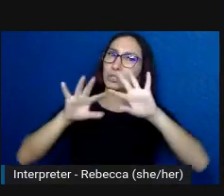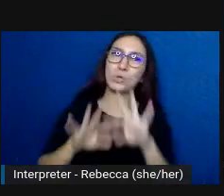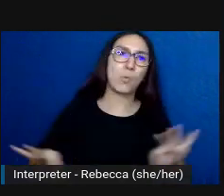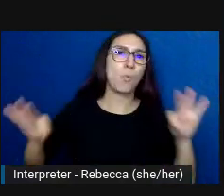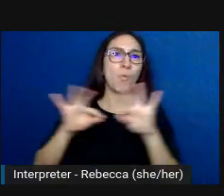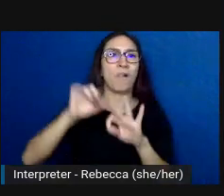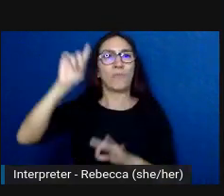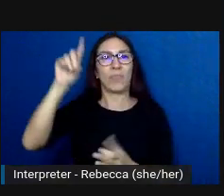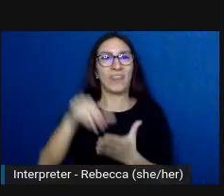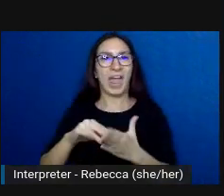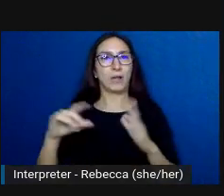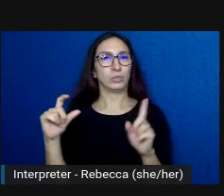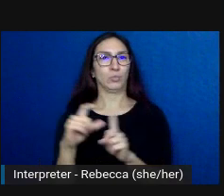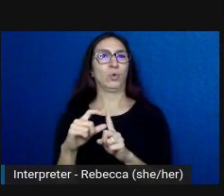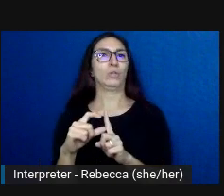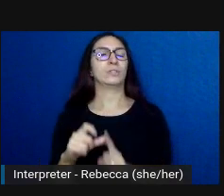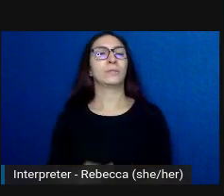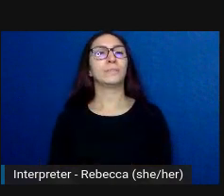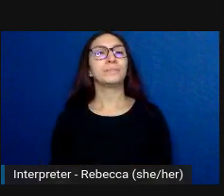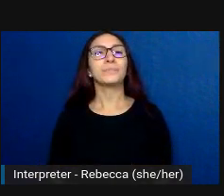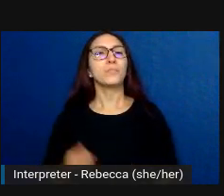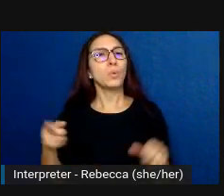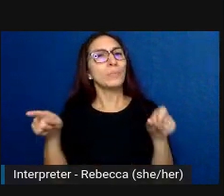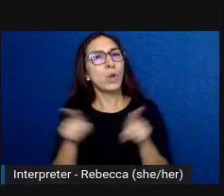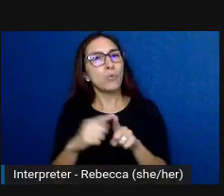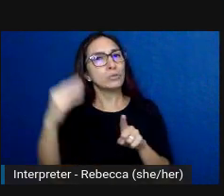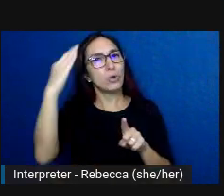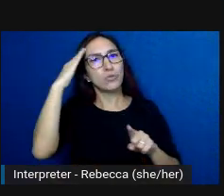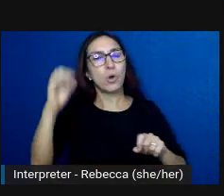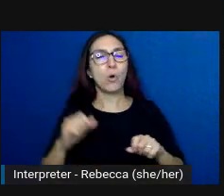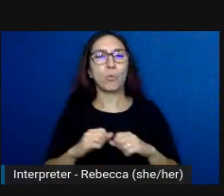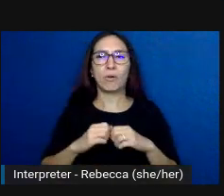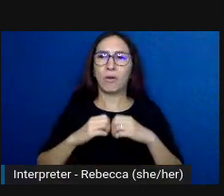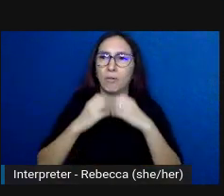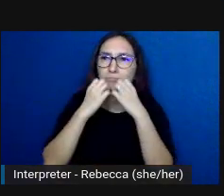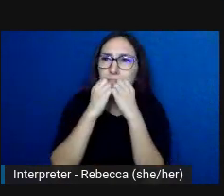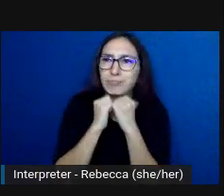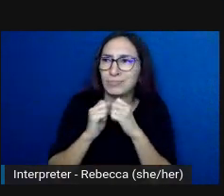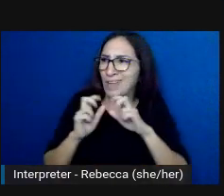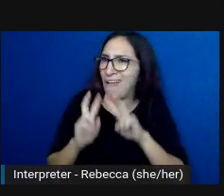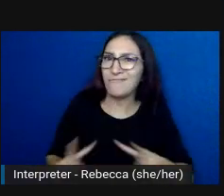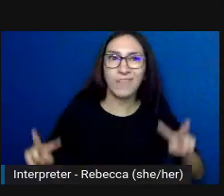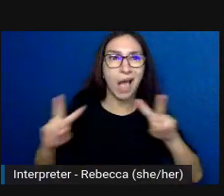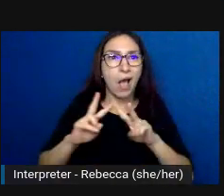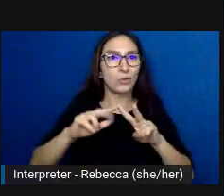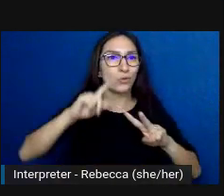And we also know the value images, graphics, and pictures bring